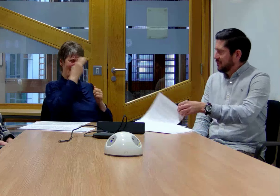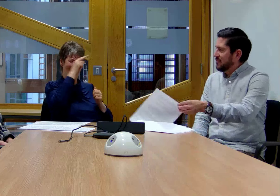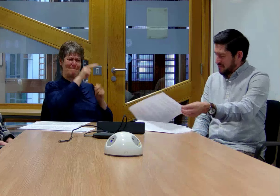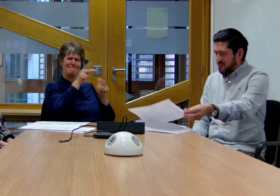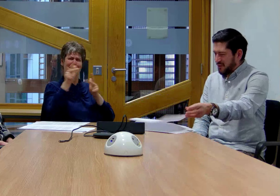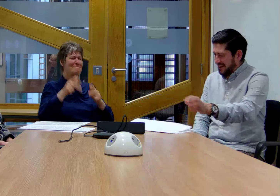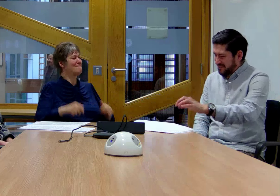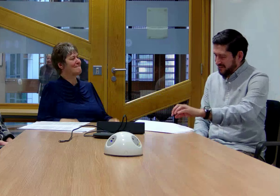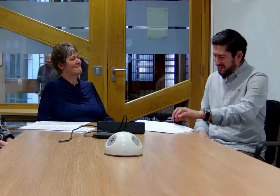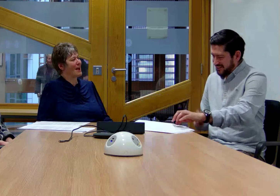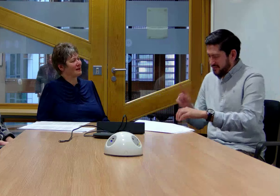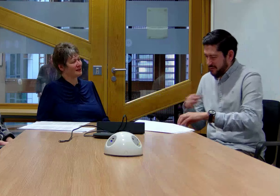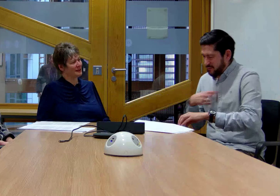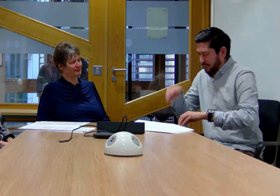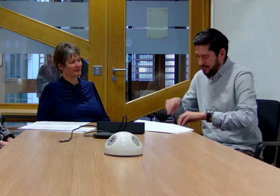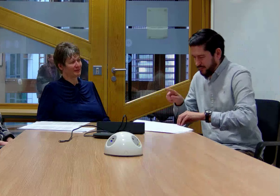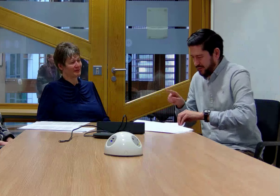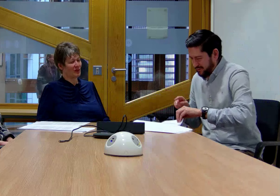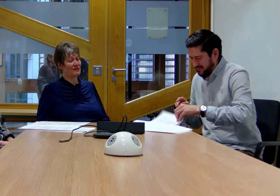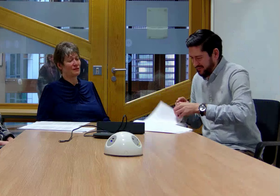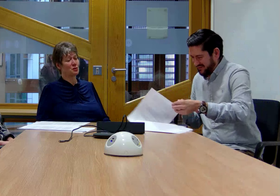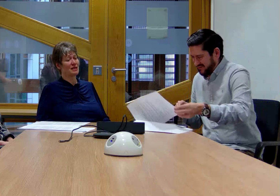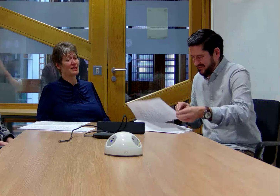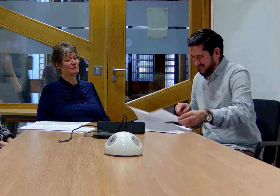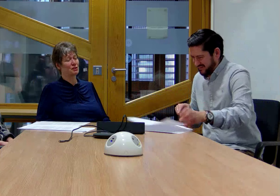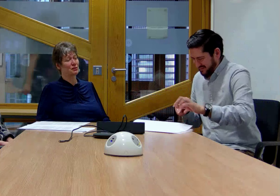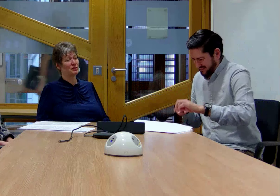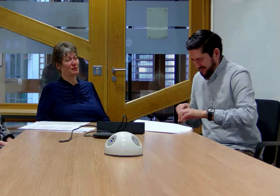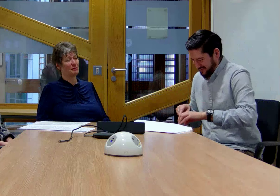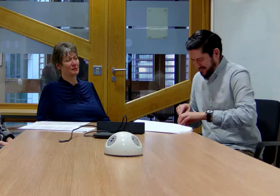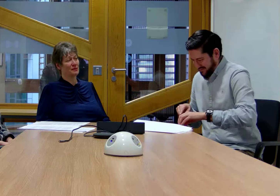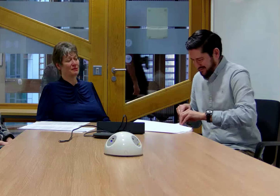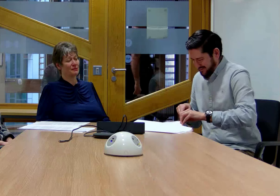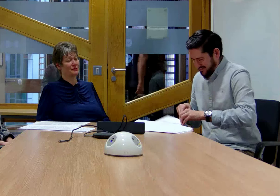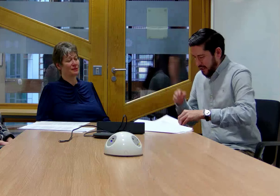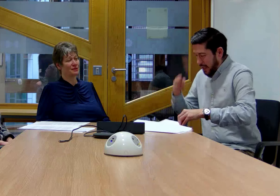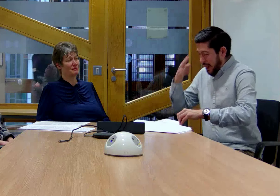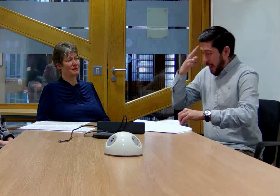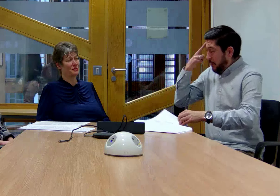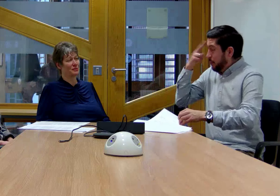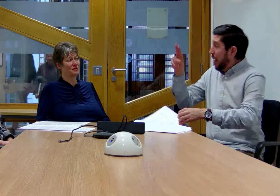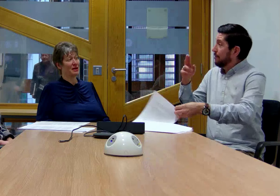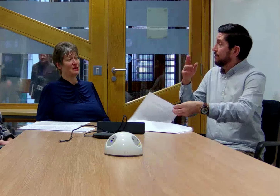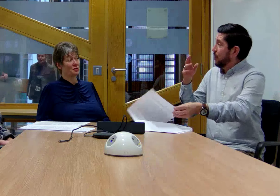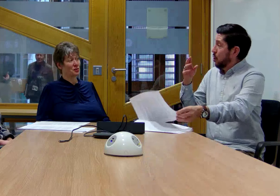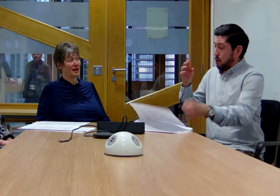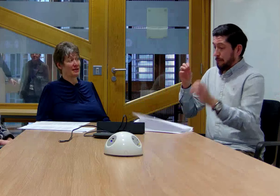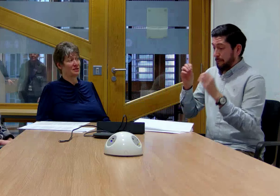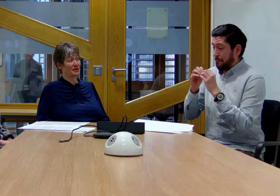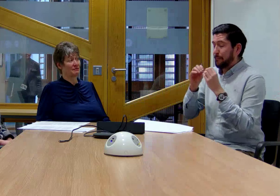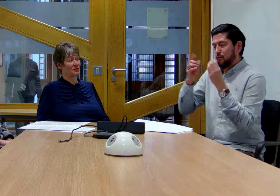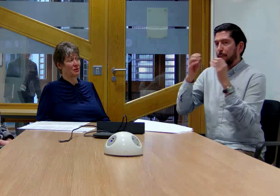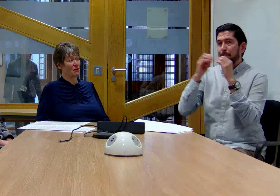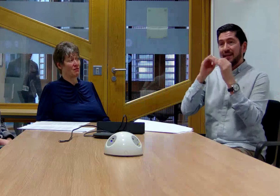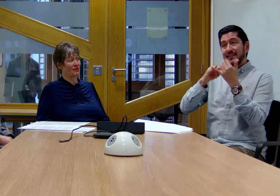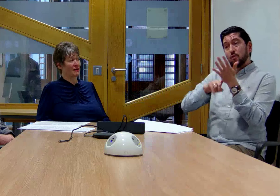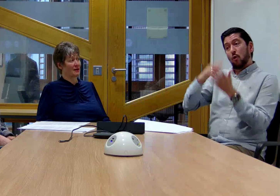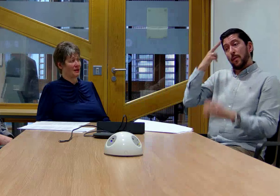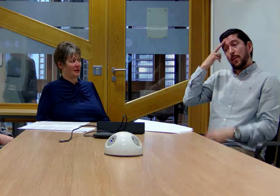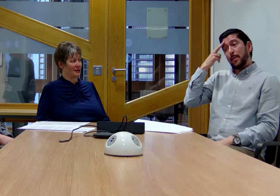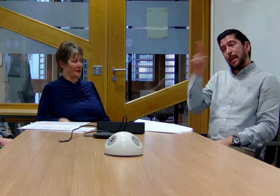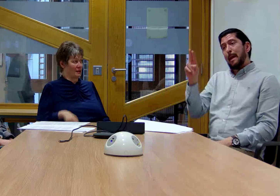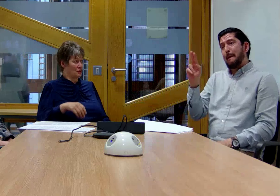Mark: And it's OK, I'm just going to jump forward to my notes.